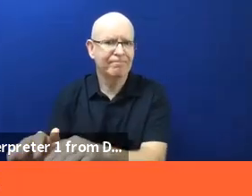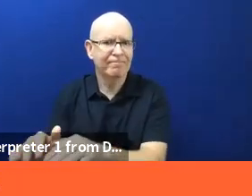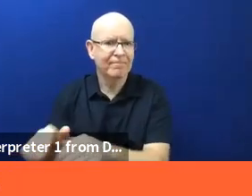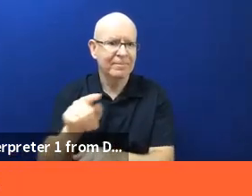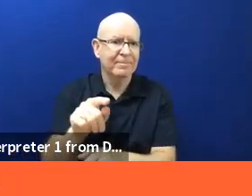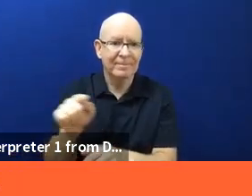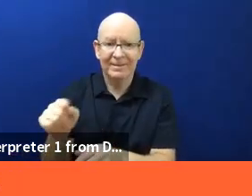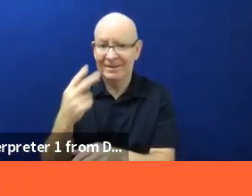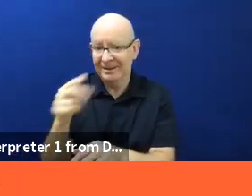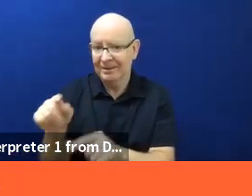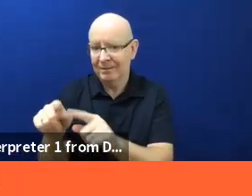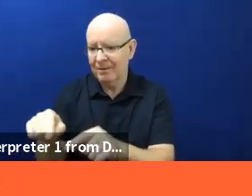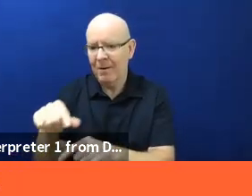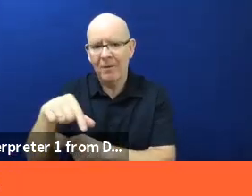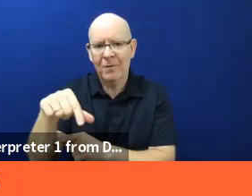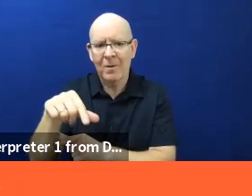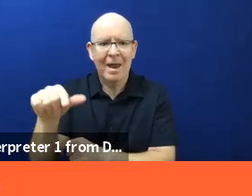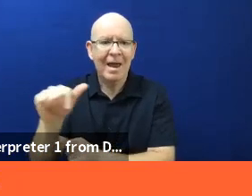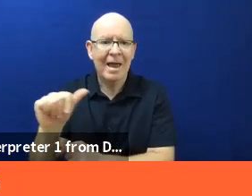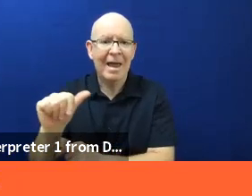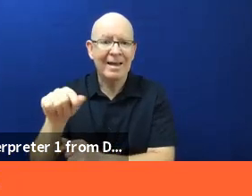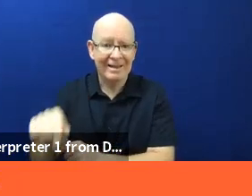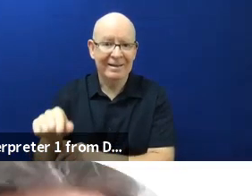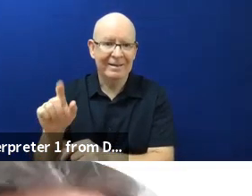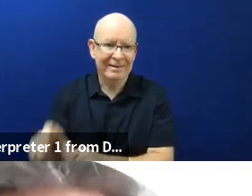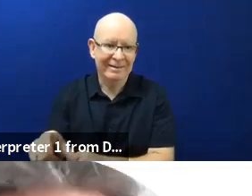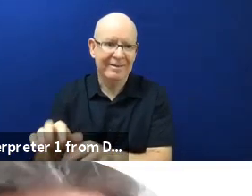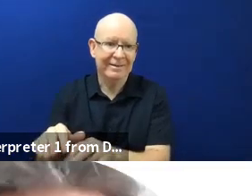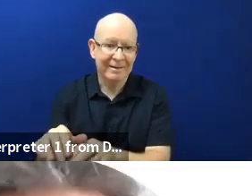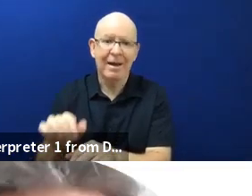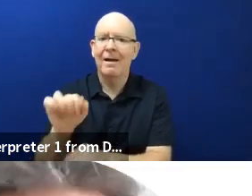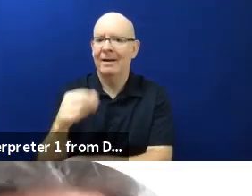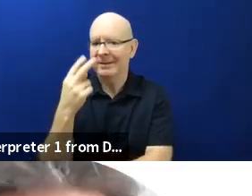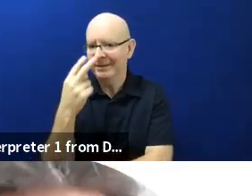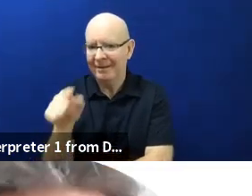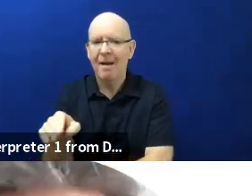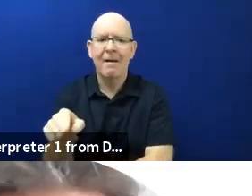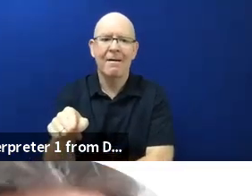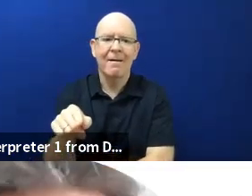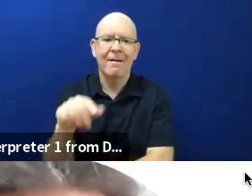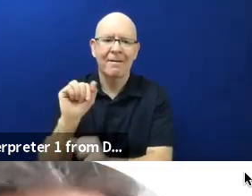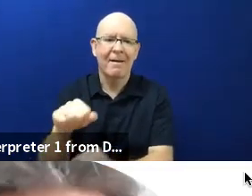So, I will now pass over to our first speaker Alex and he will kick off the discussion tonight,